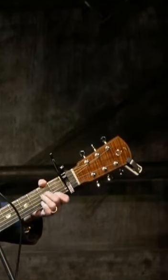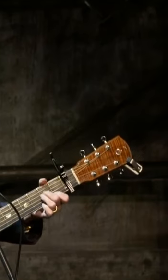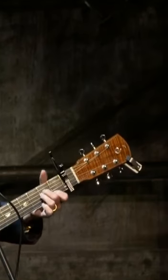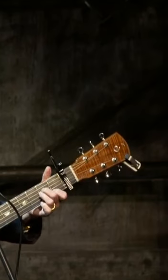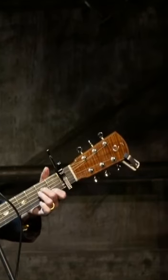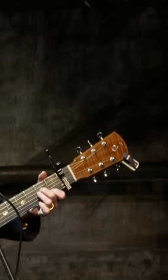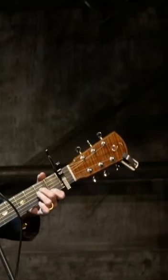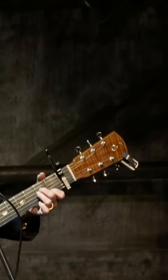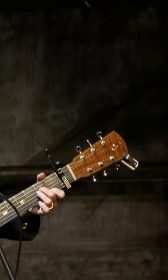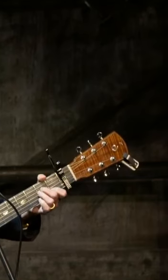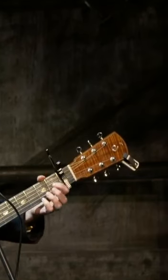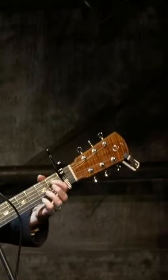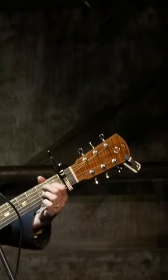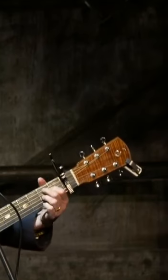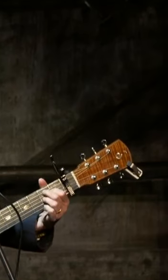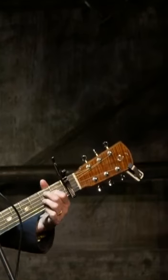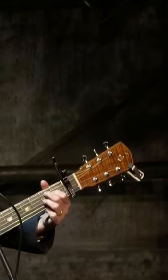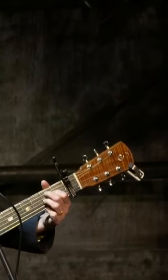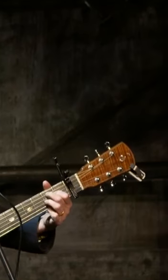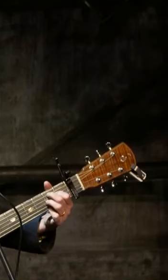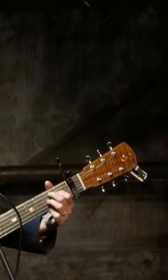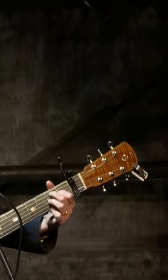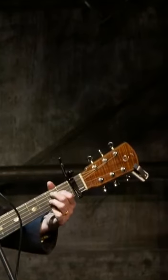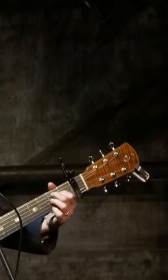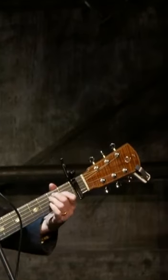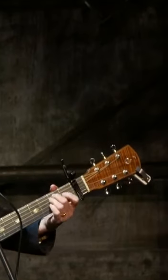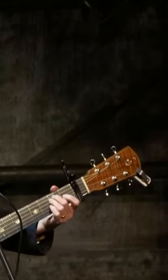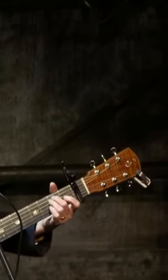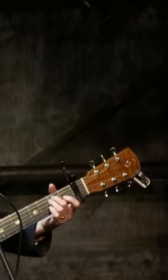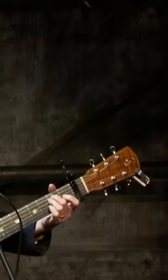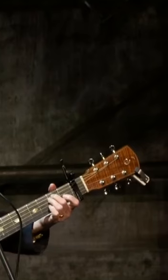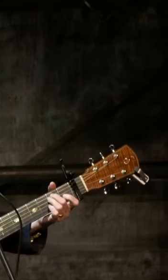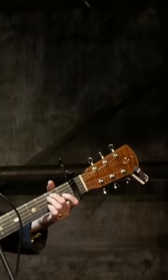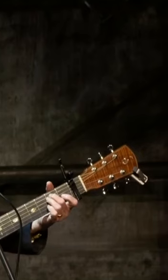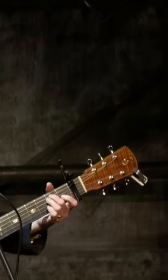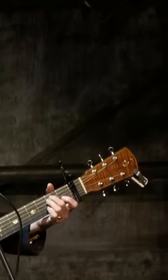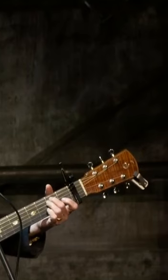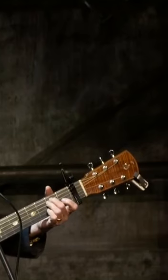# I've been hungry since before the dawn